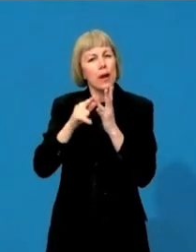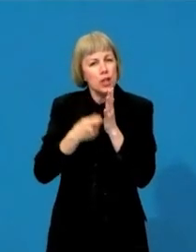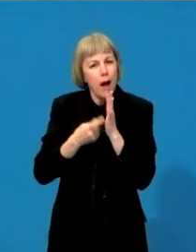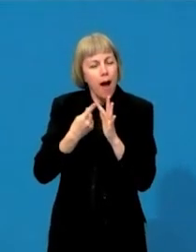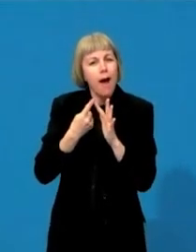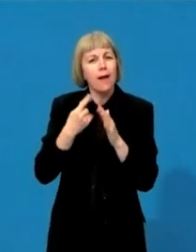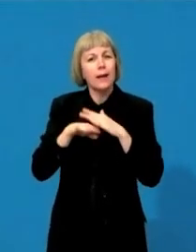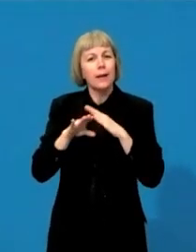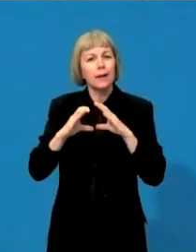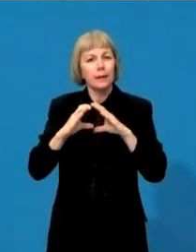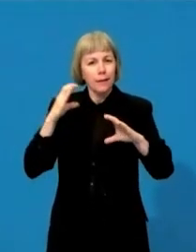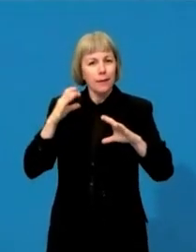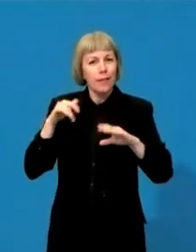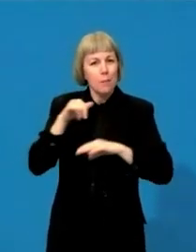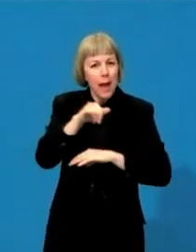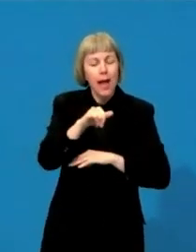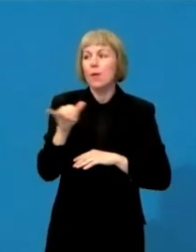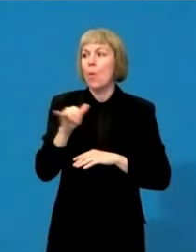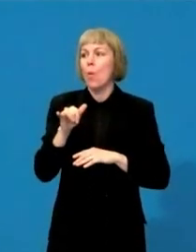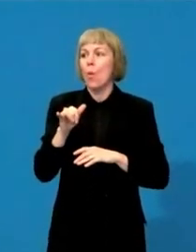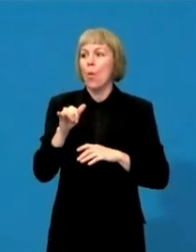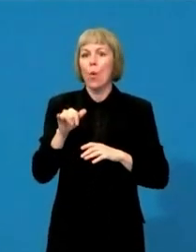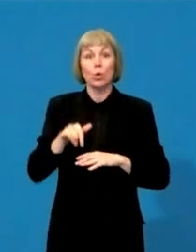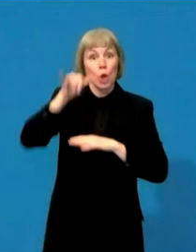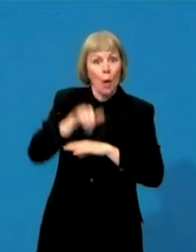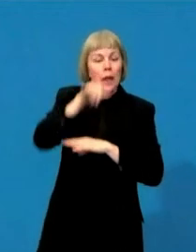So, yeah, not going to drive down there.